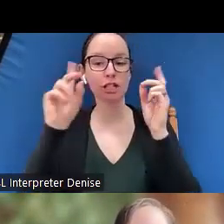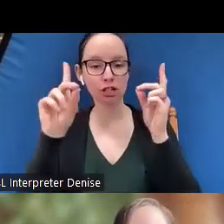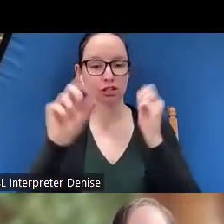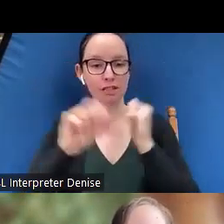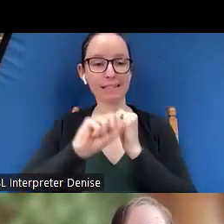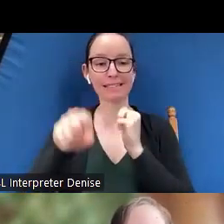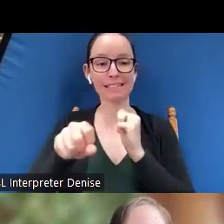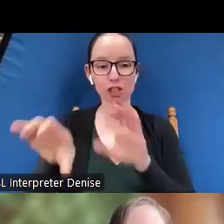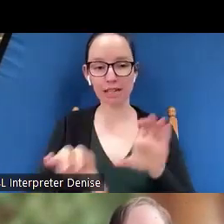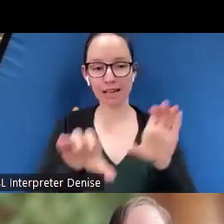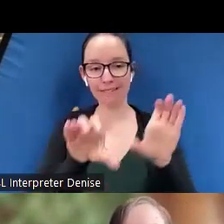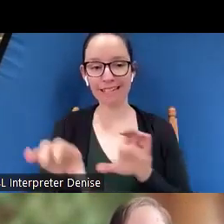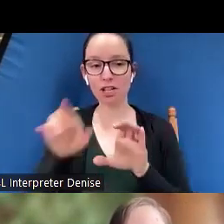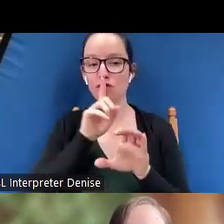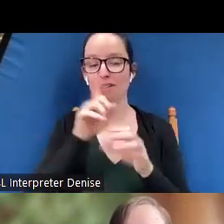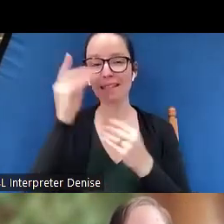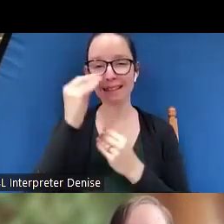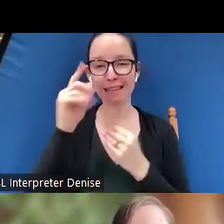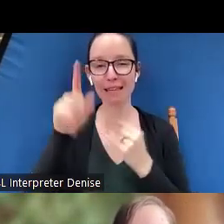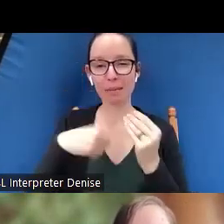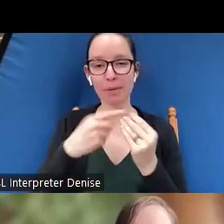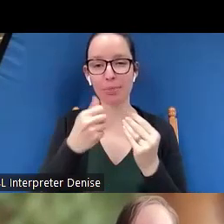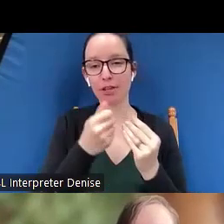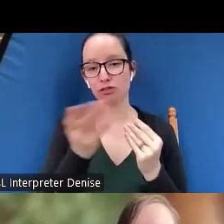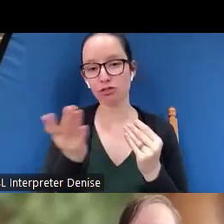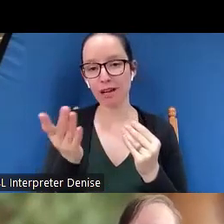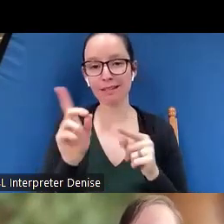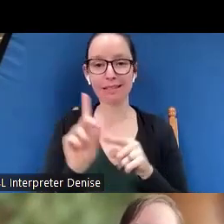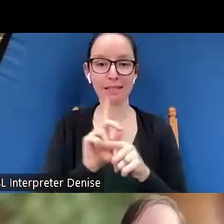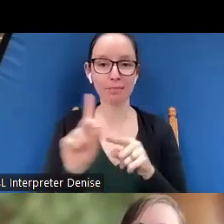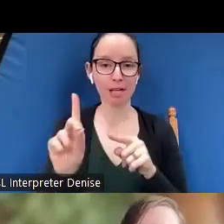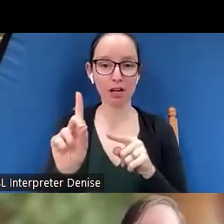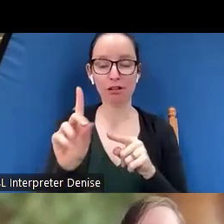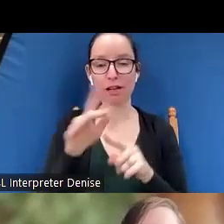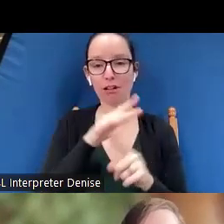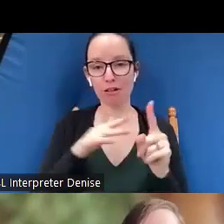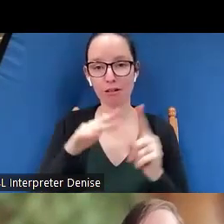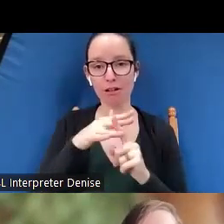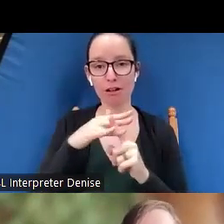about that transdisciplinary context rather than you know,